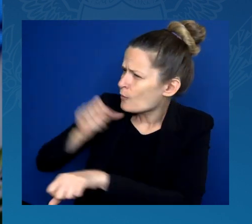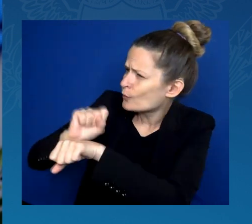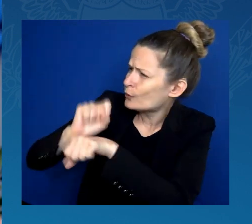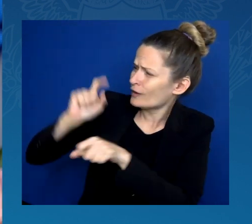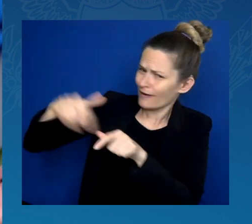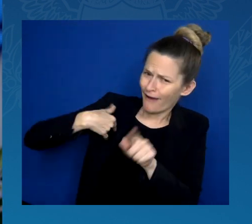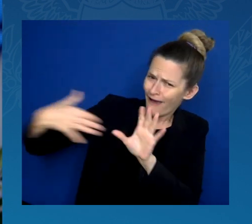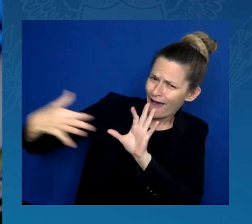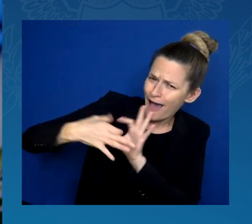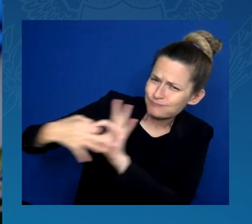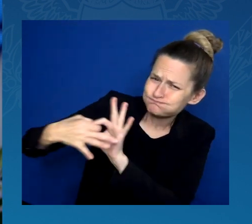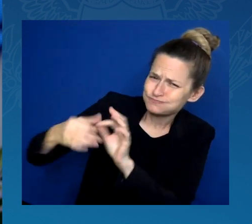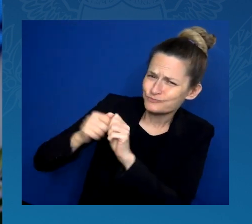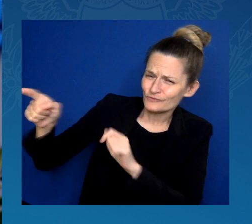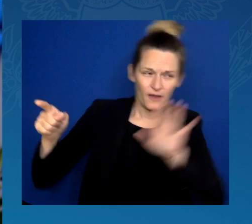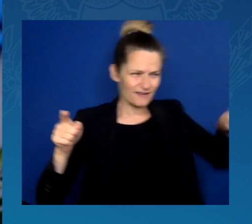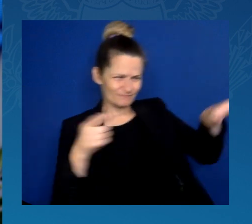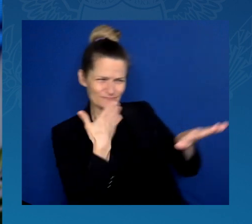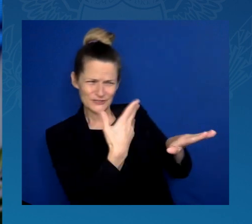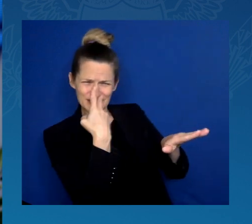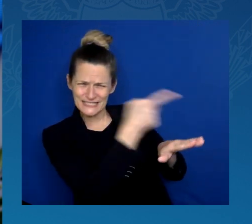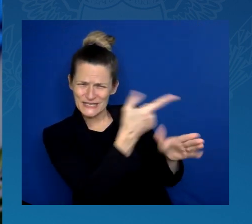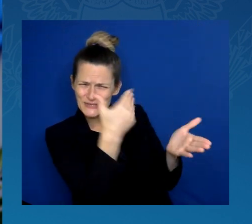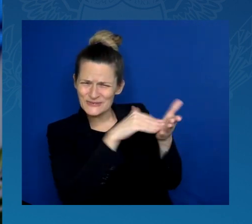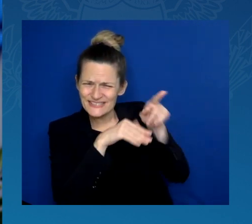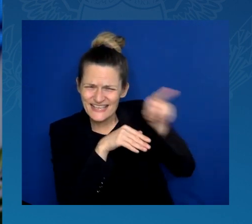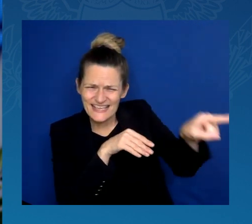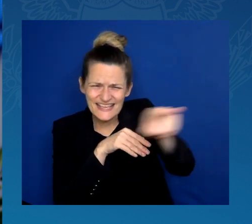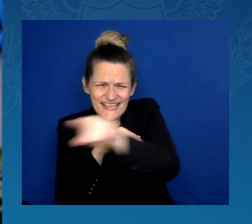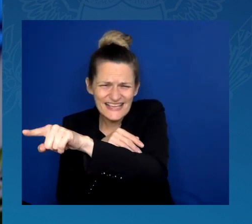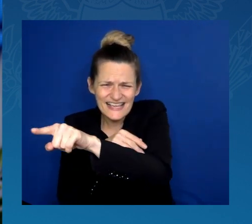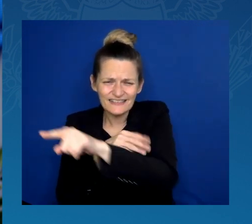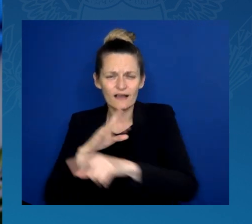And, of course, the International President, Tom Conway, thank you for your leadership